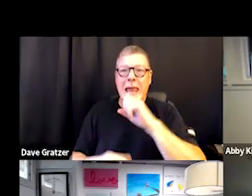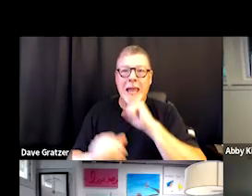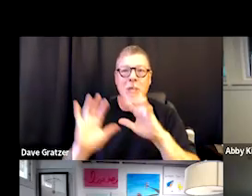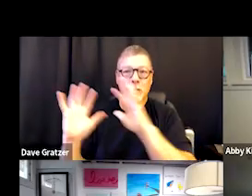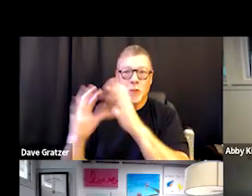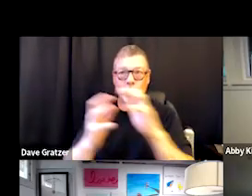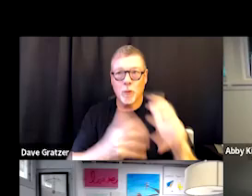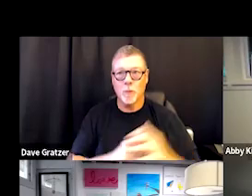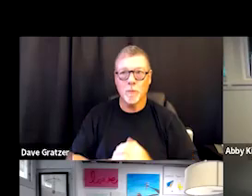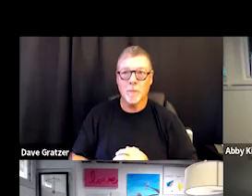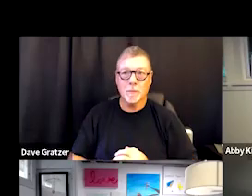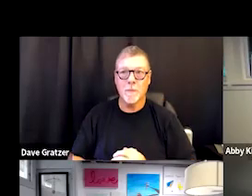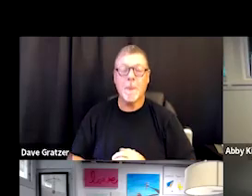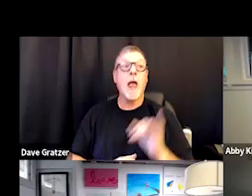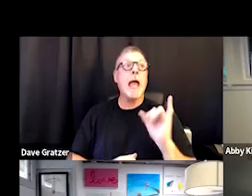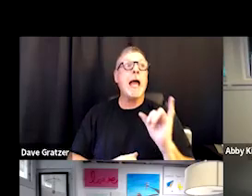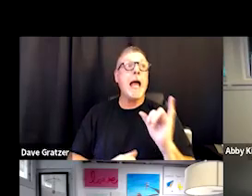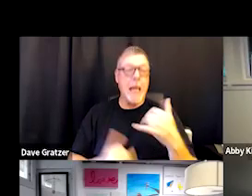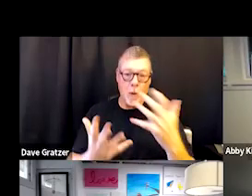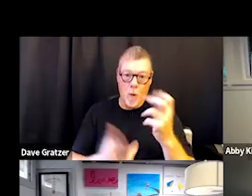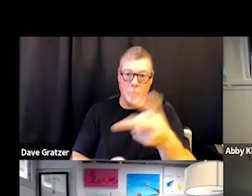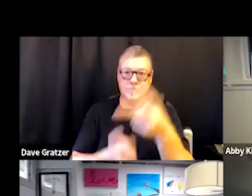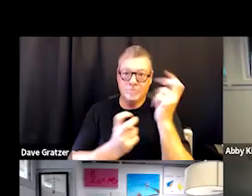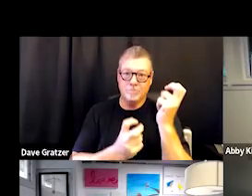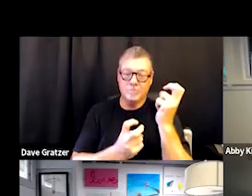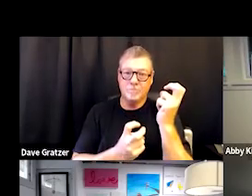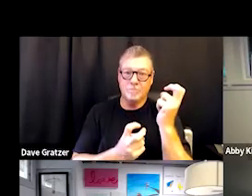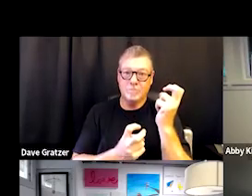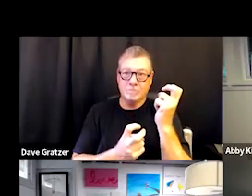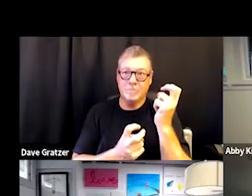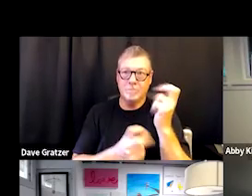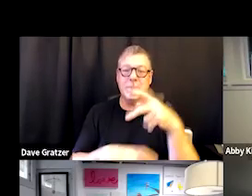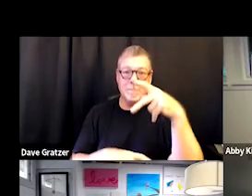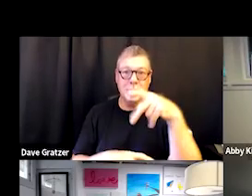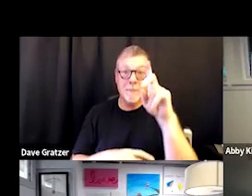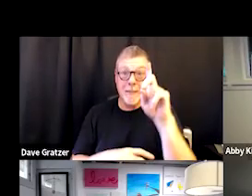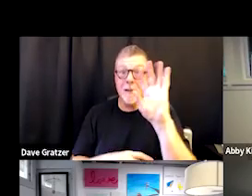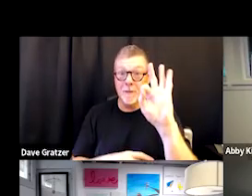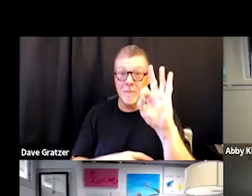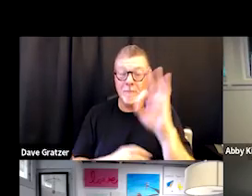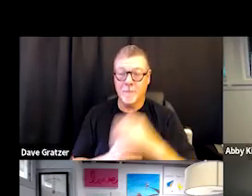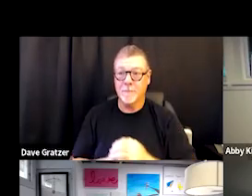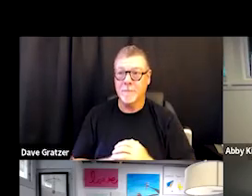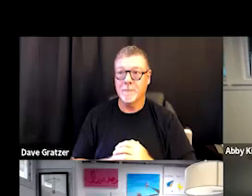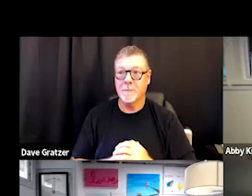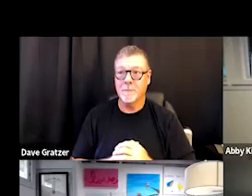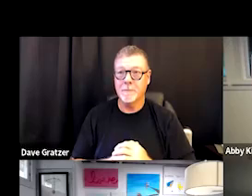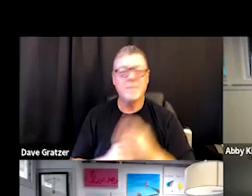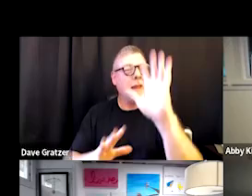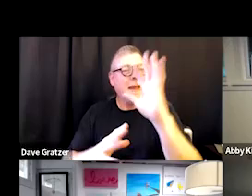You're like, I just want that reference. Download in PDF that article there. So think about, you know,